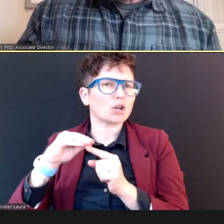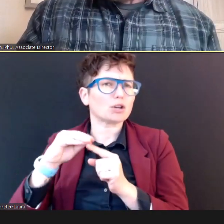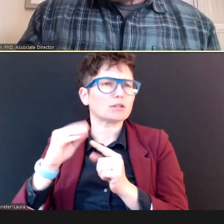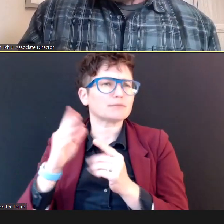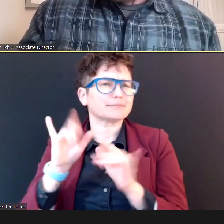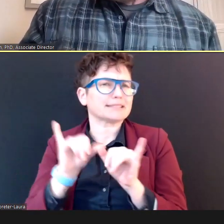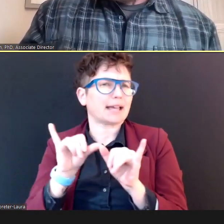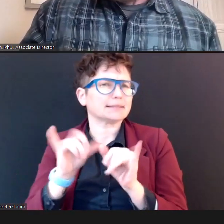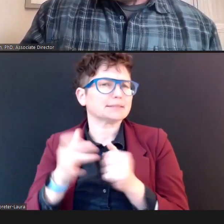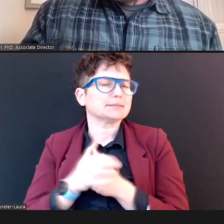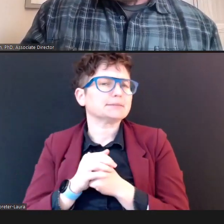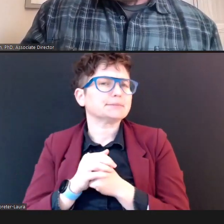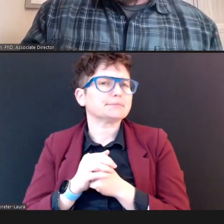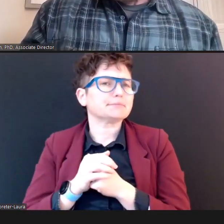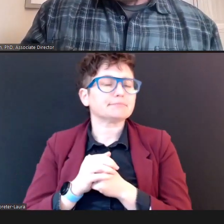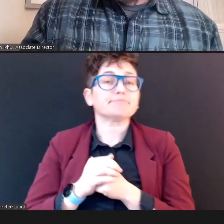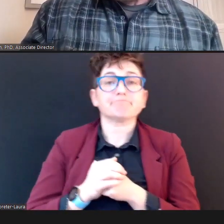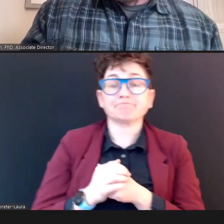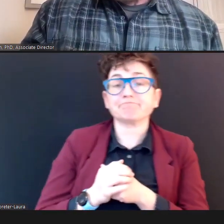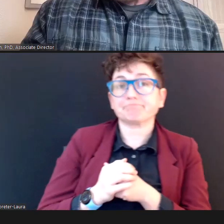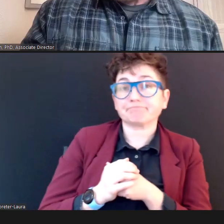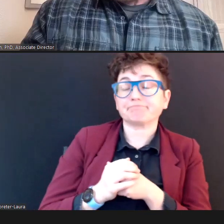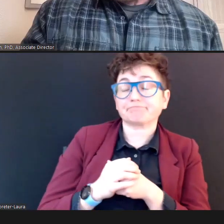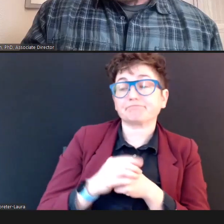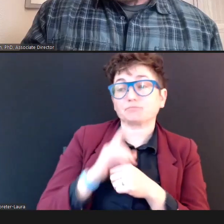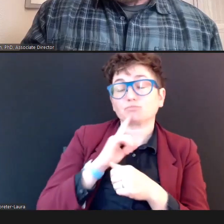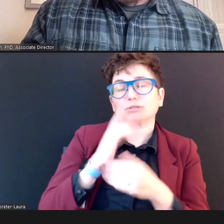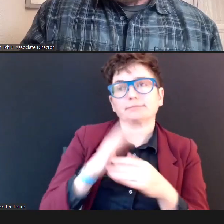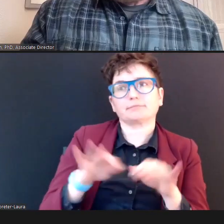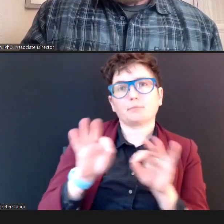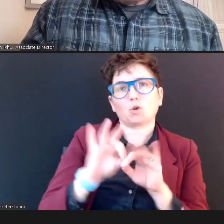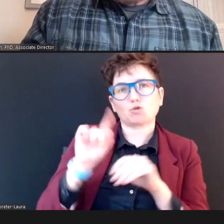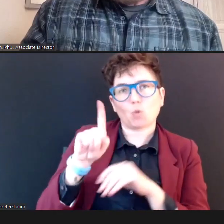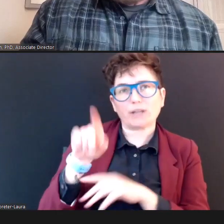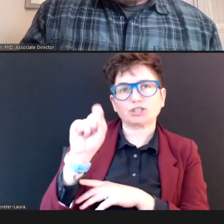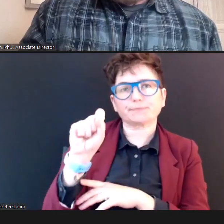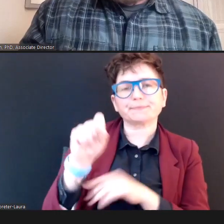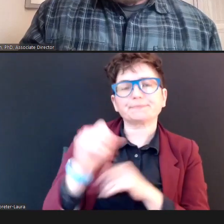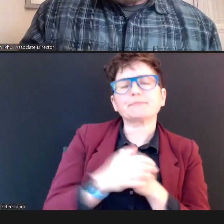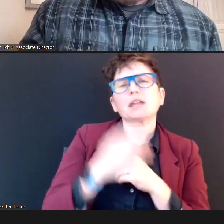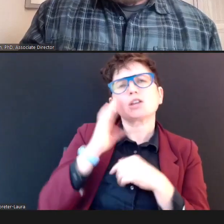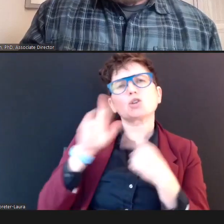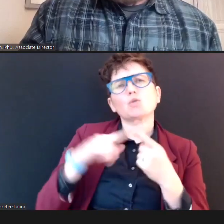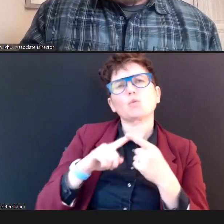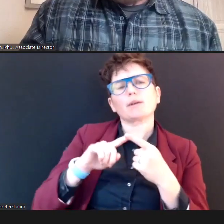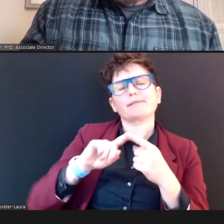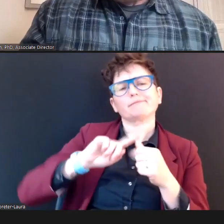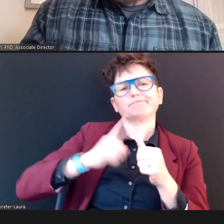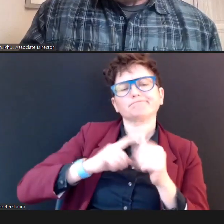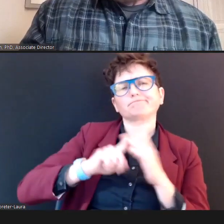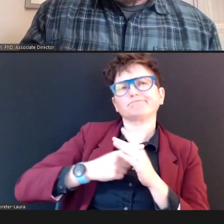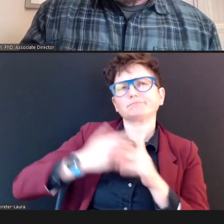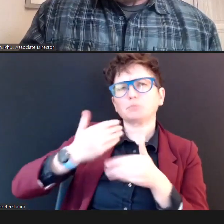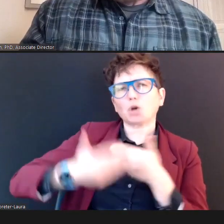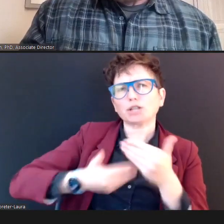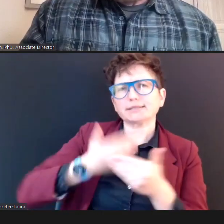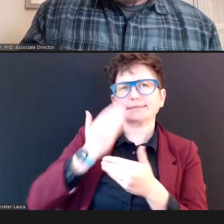size yeah that's that's a really uh key question you know when we first start